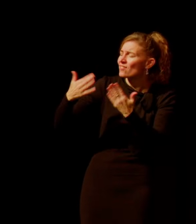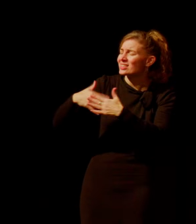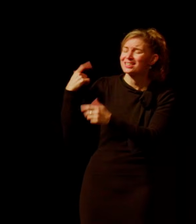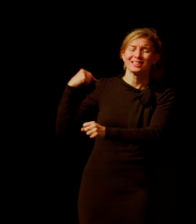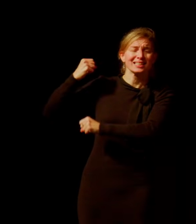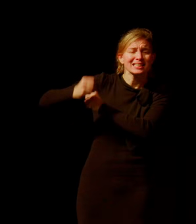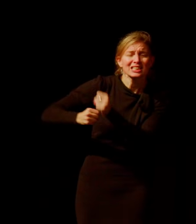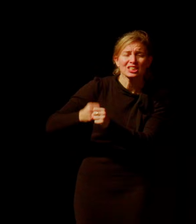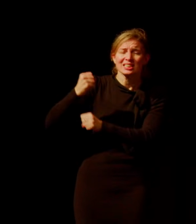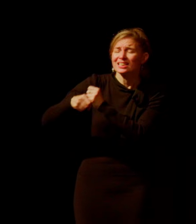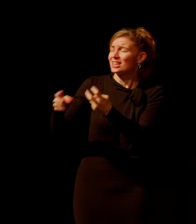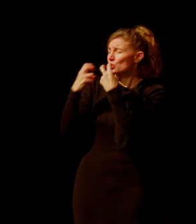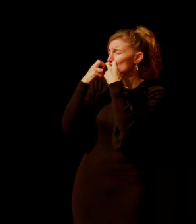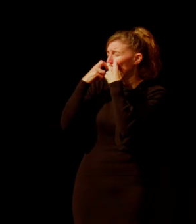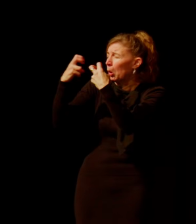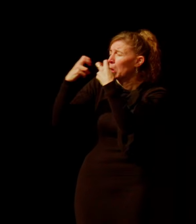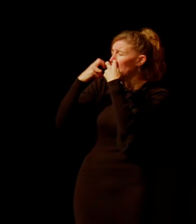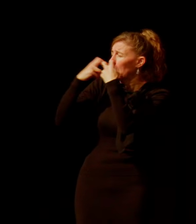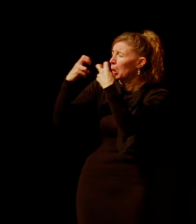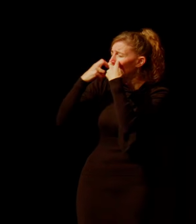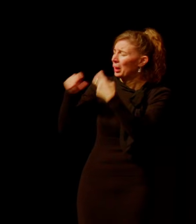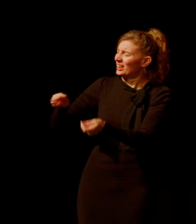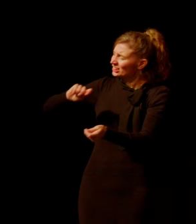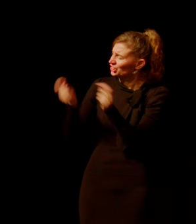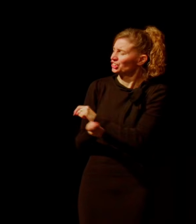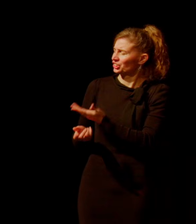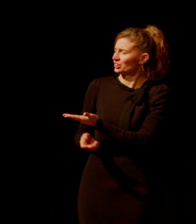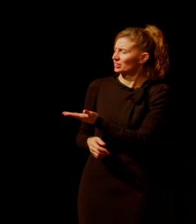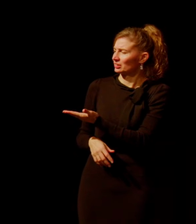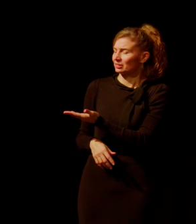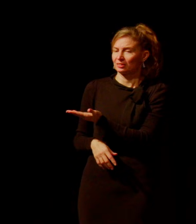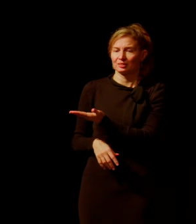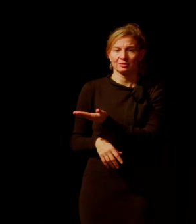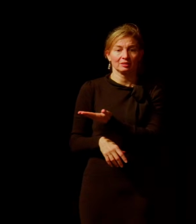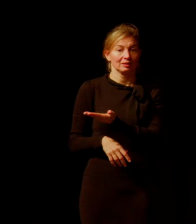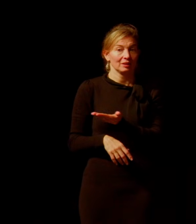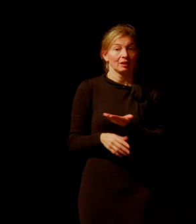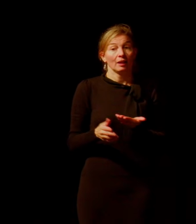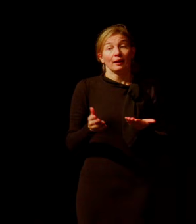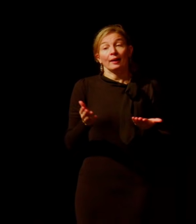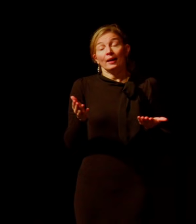You must fix it!” (Exhales) Now, in the meanwhile,